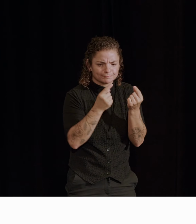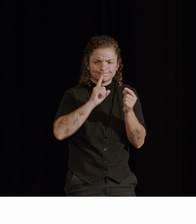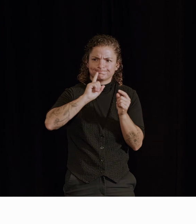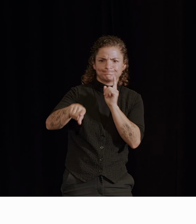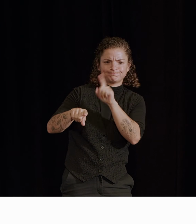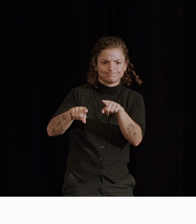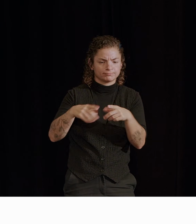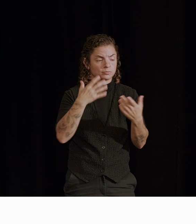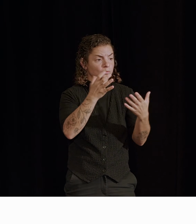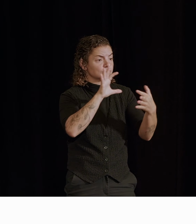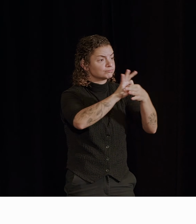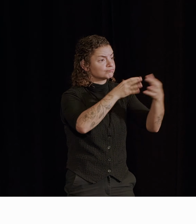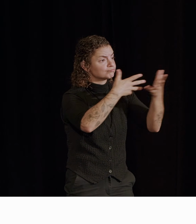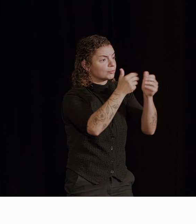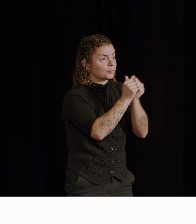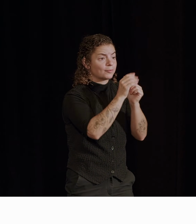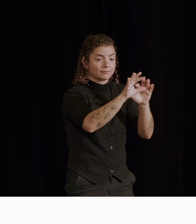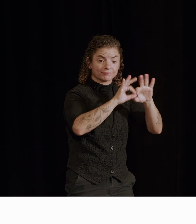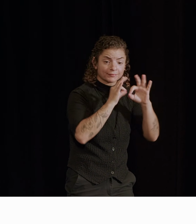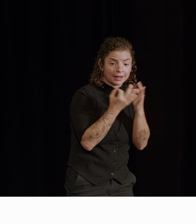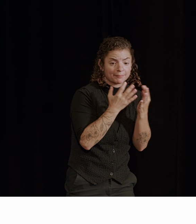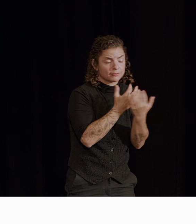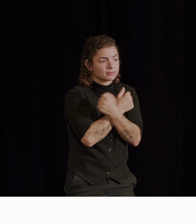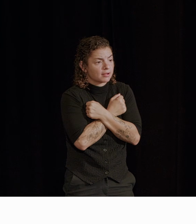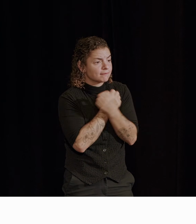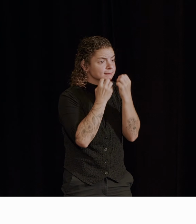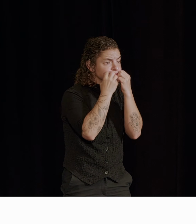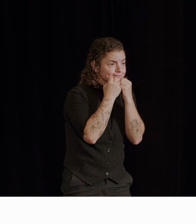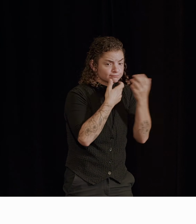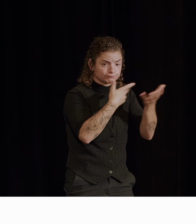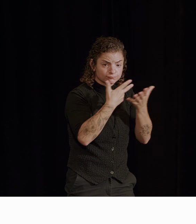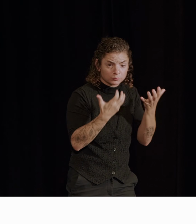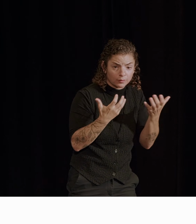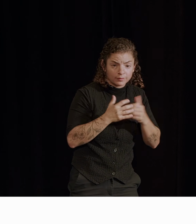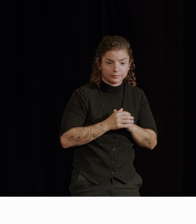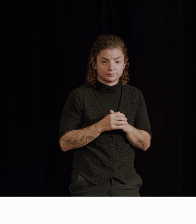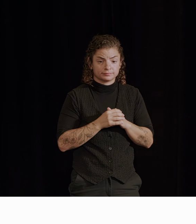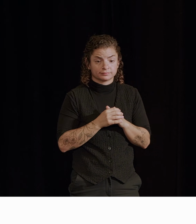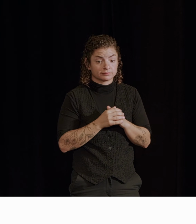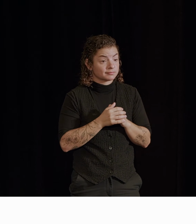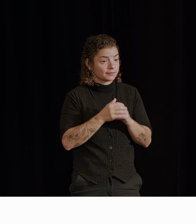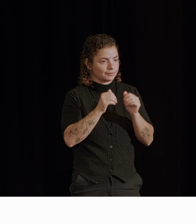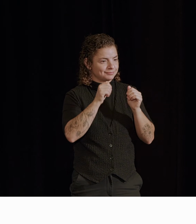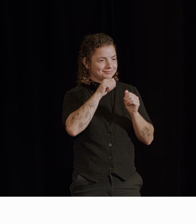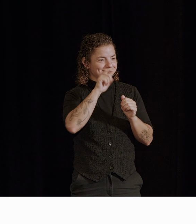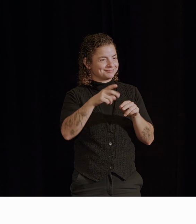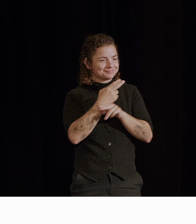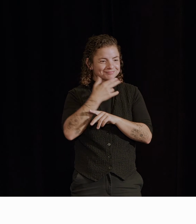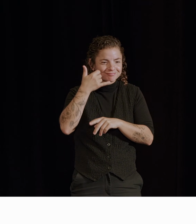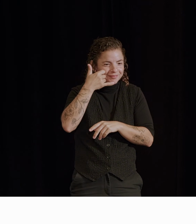For many people with disabilities, that shift, it matters so deeply.